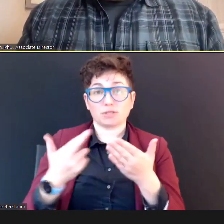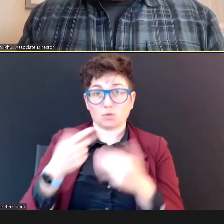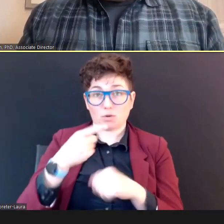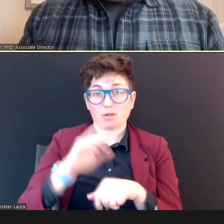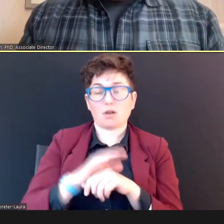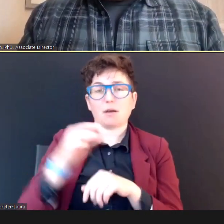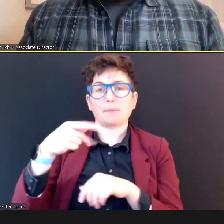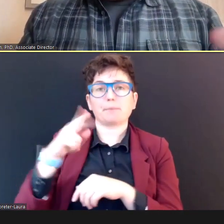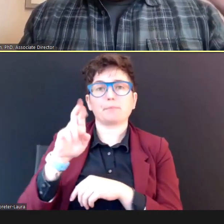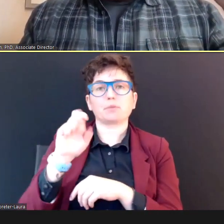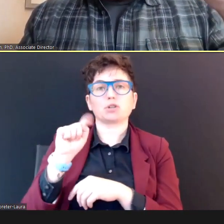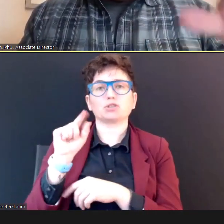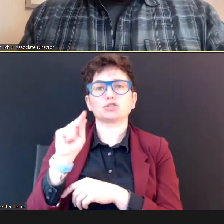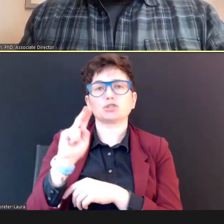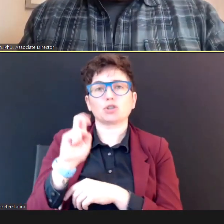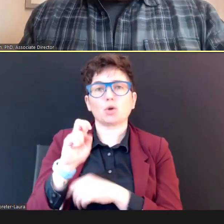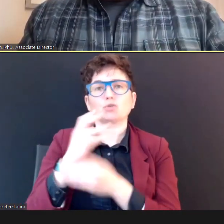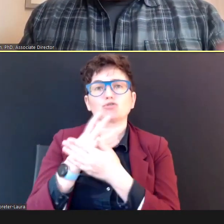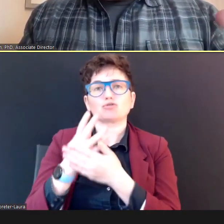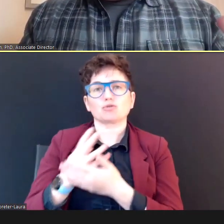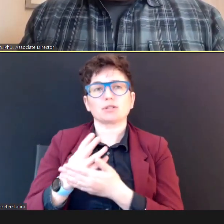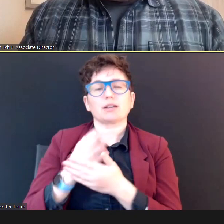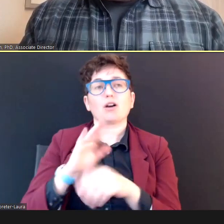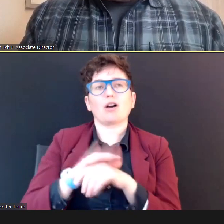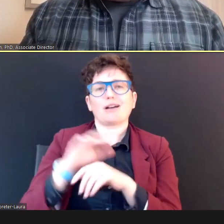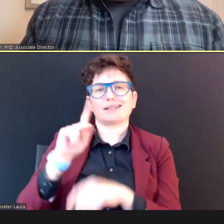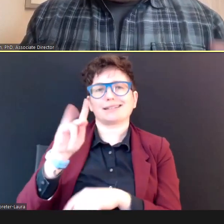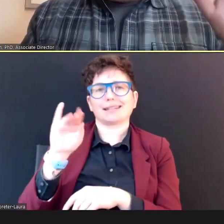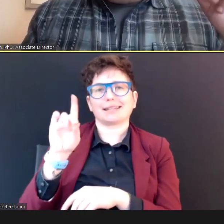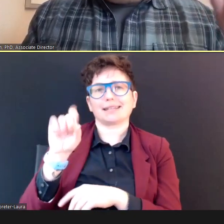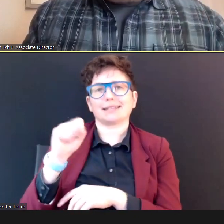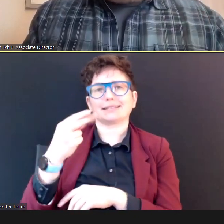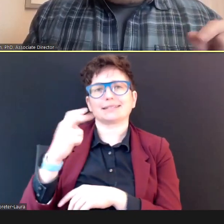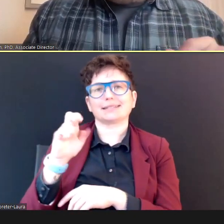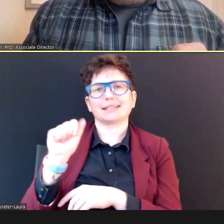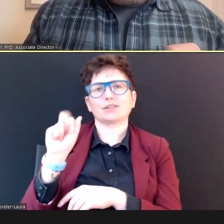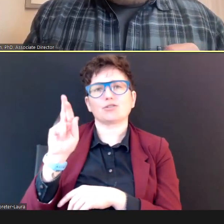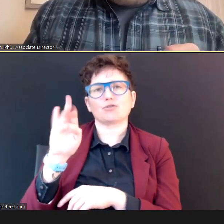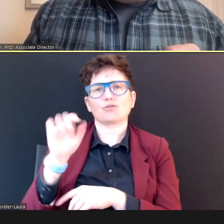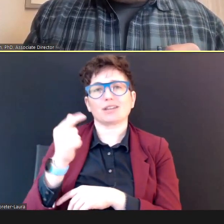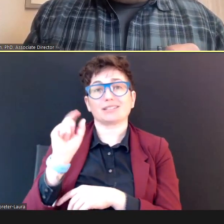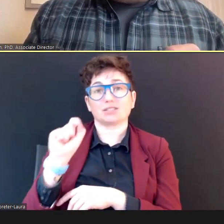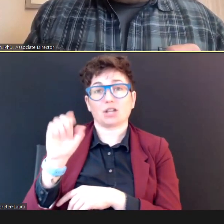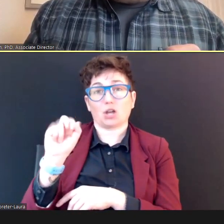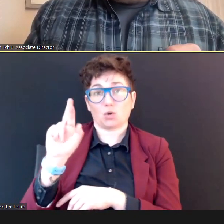screening activities on kids hearing.